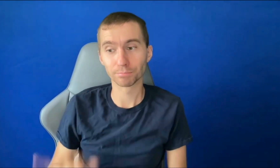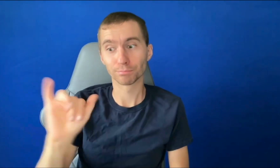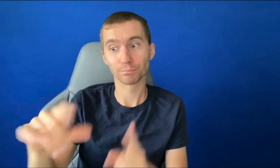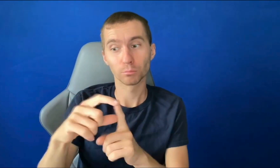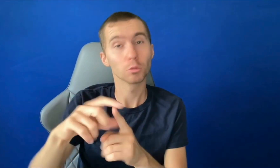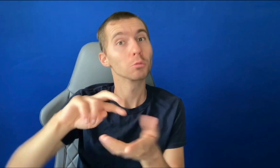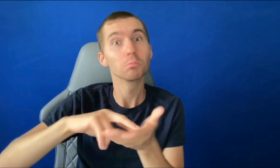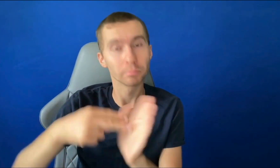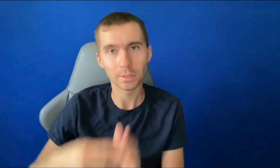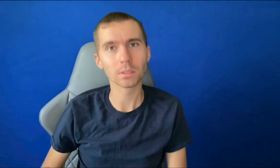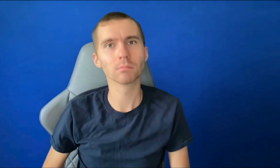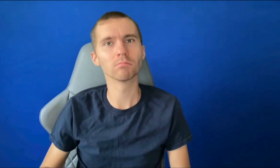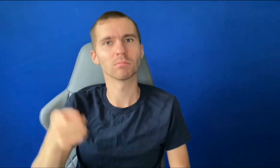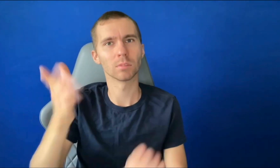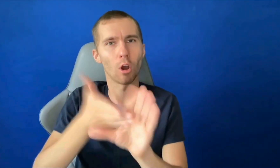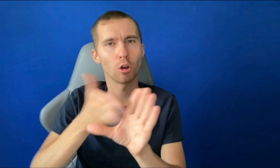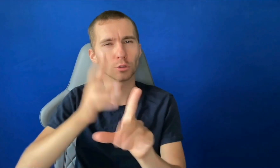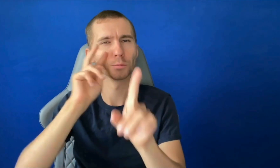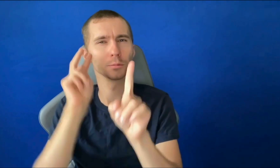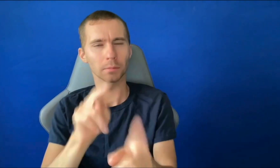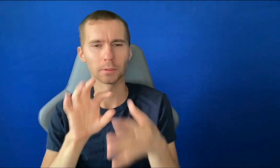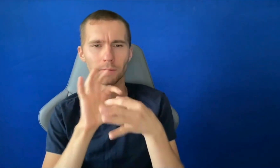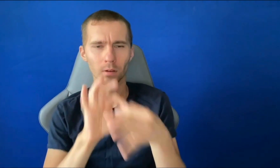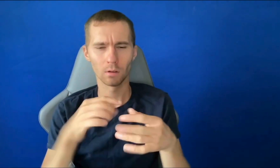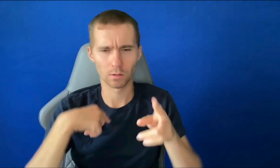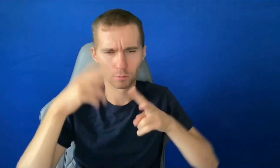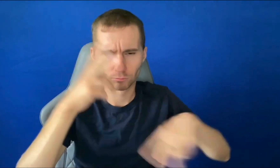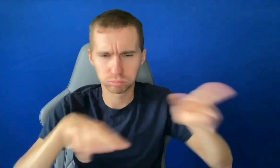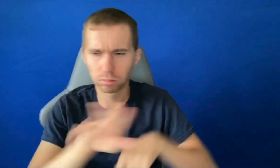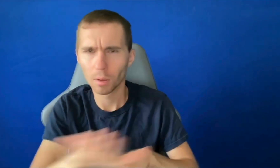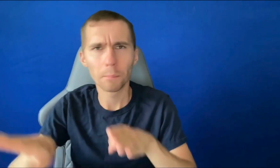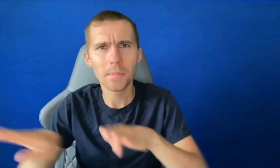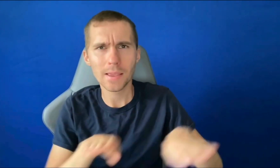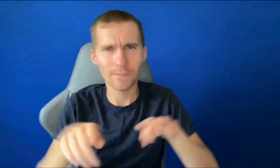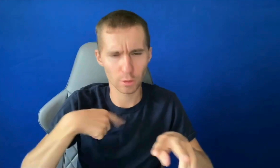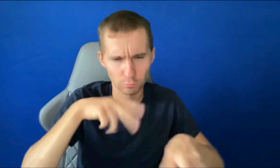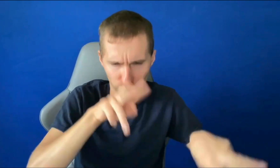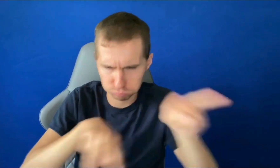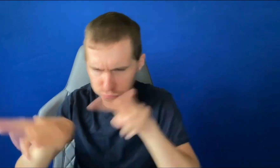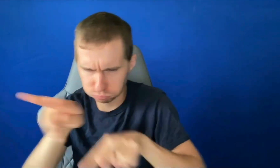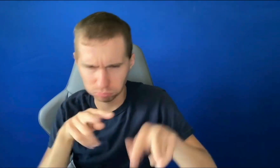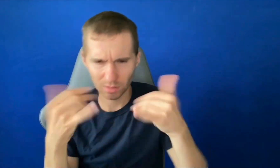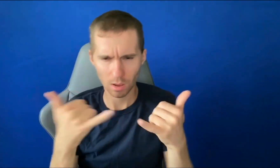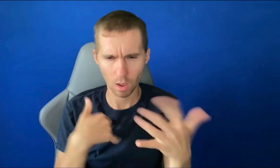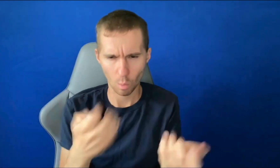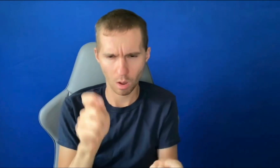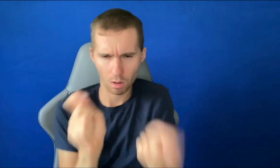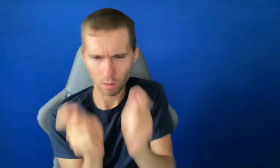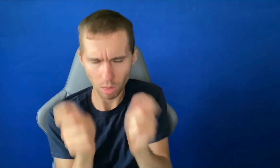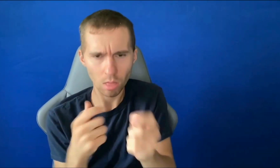That word refers to a psychological perspective where I observe some kind of behavior, and then I try to manipulate that behavior.